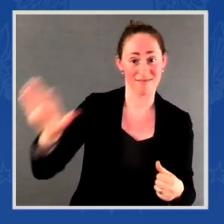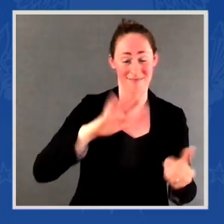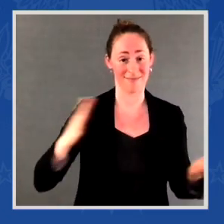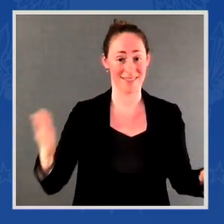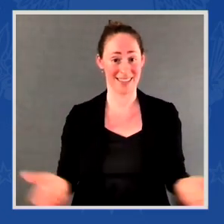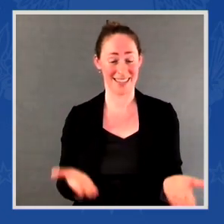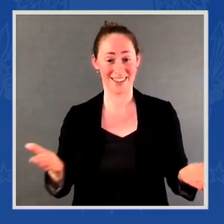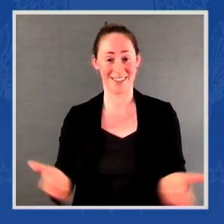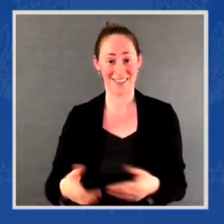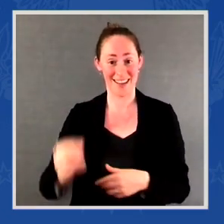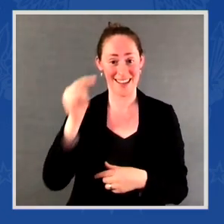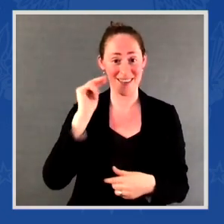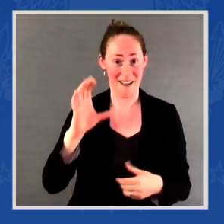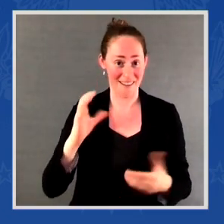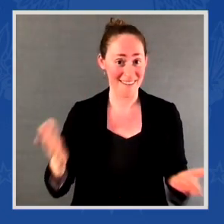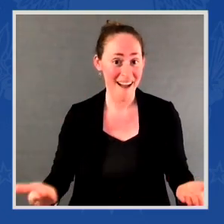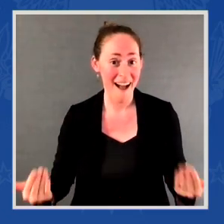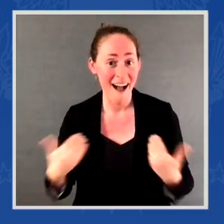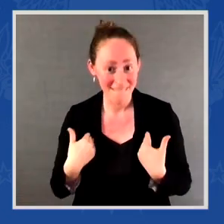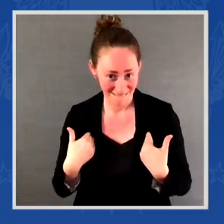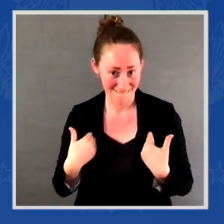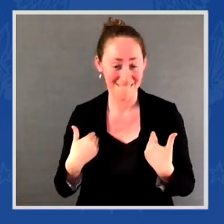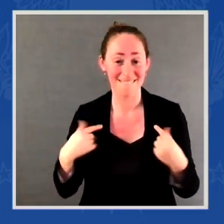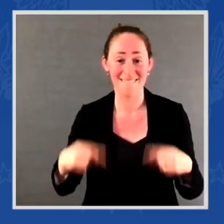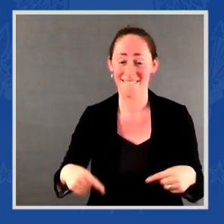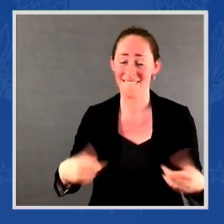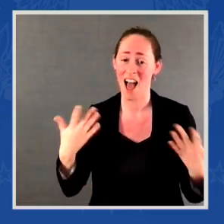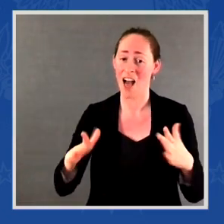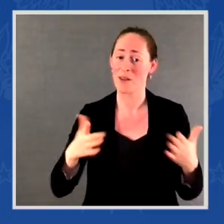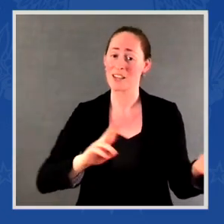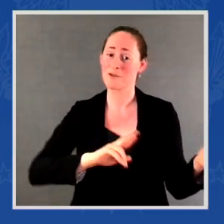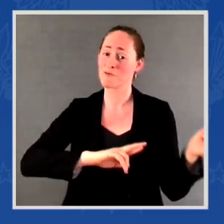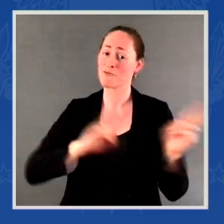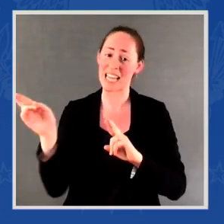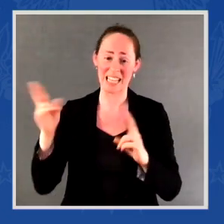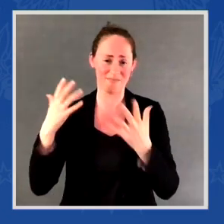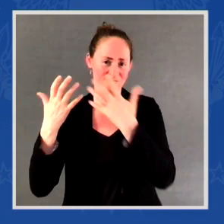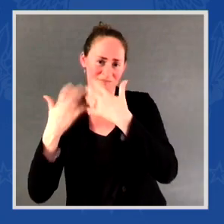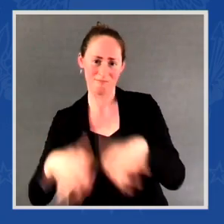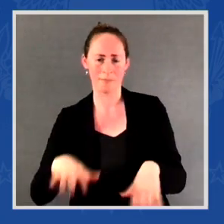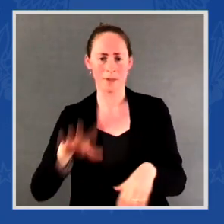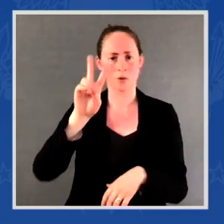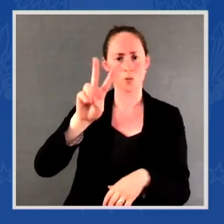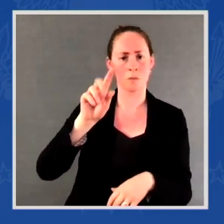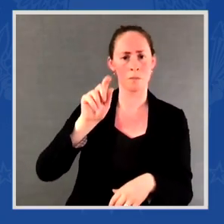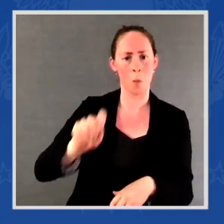They've already administered over 2.2 million shots -- these pharmacies.